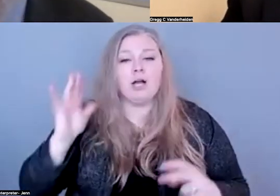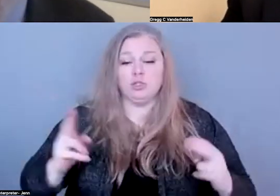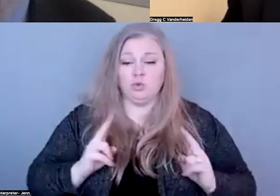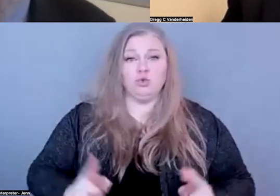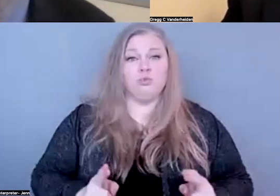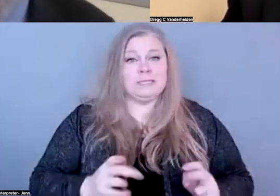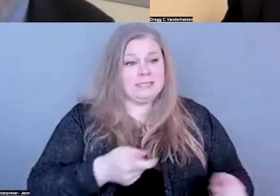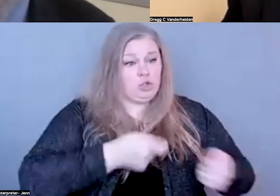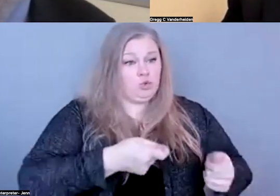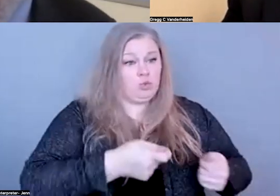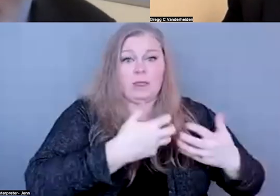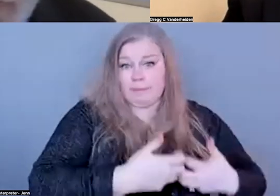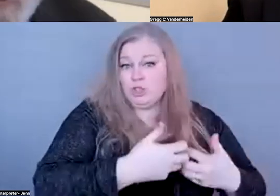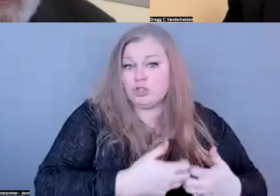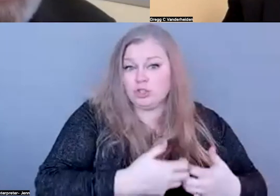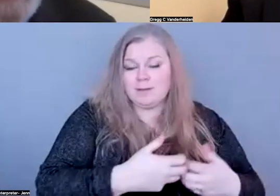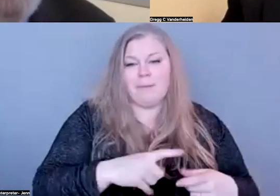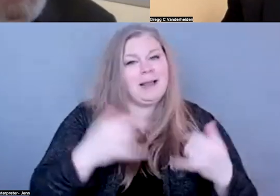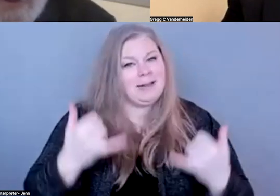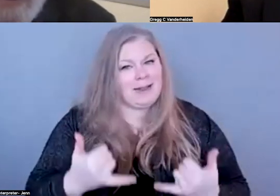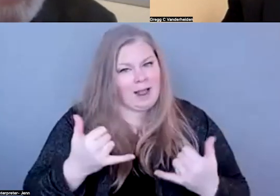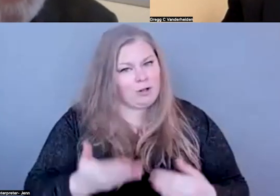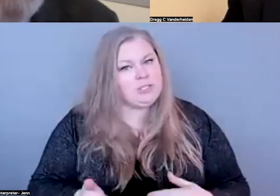and in the present, there's an increased dependency on them and